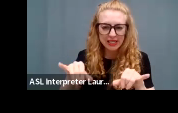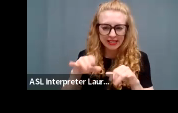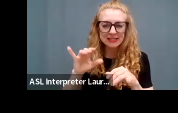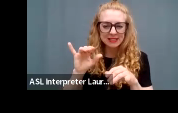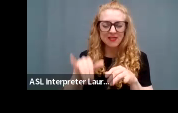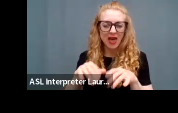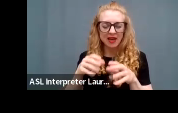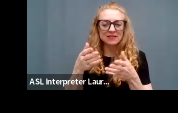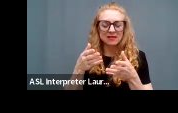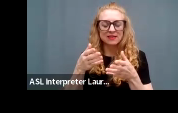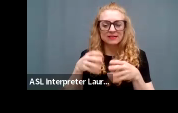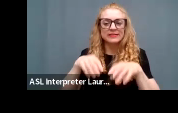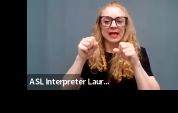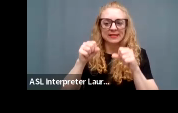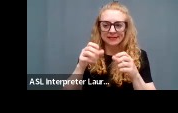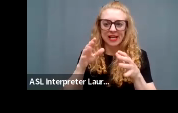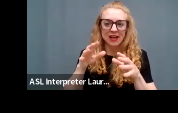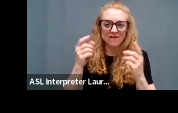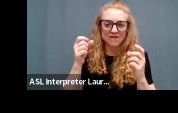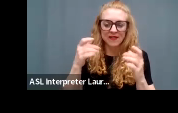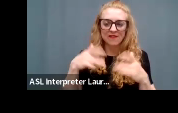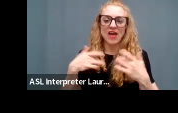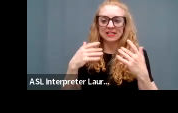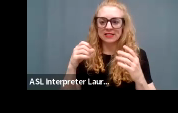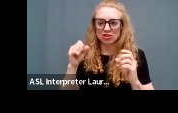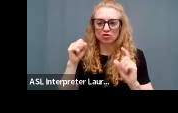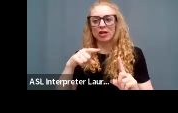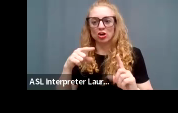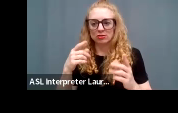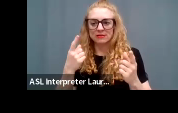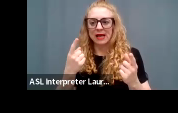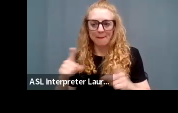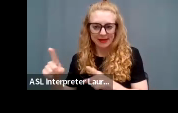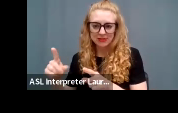to trigger events we can do a whole number of very complicated things like creating routines